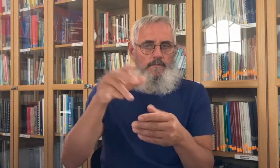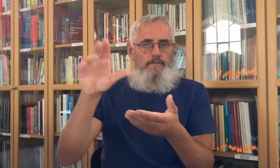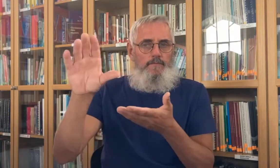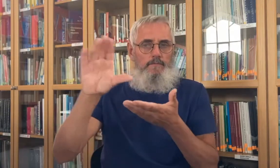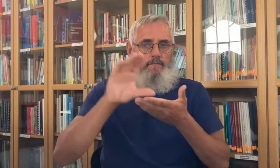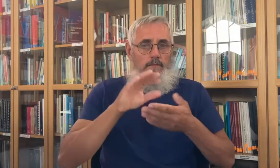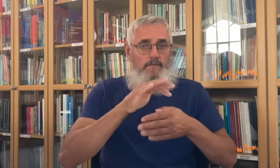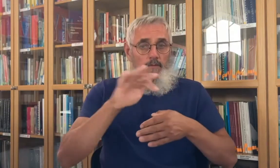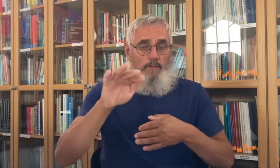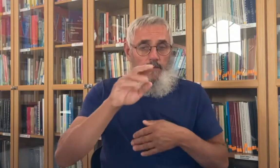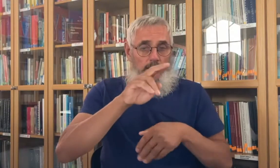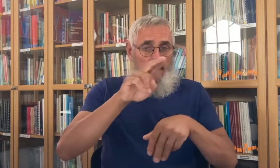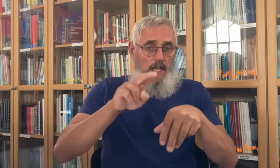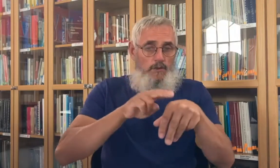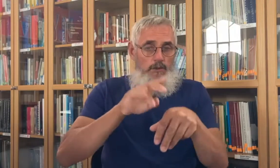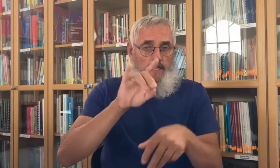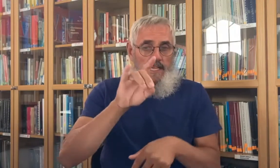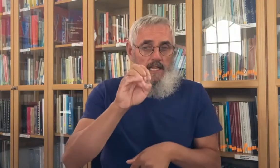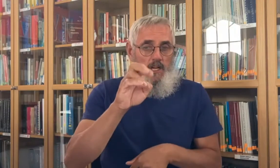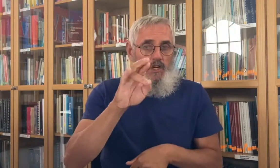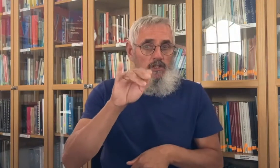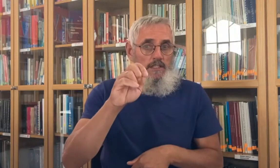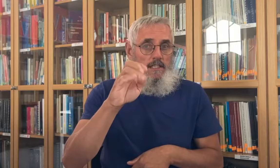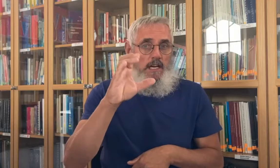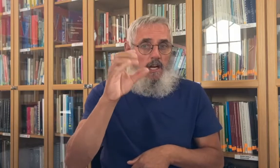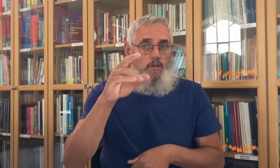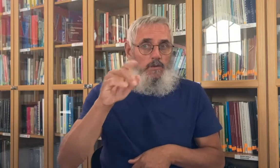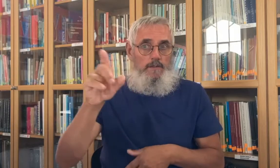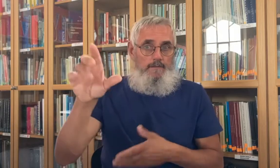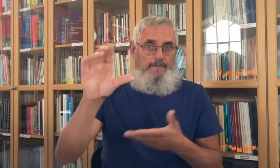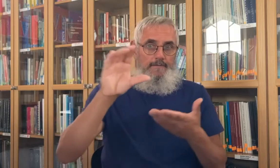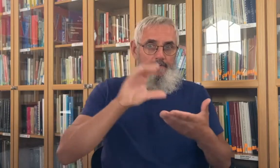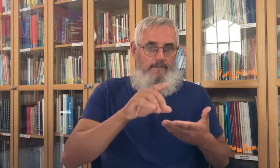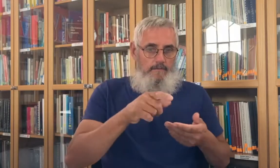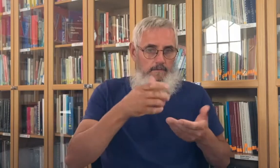to promote preservation of Deaf heritage and telling that history through ISL.